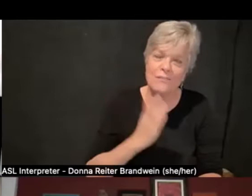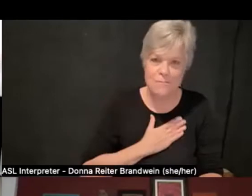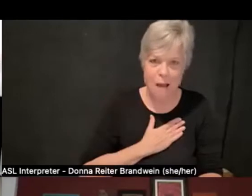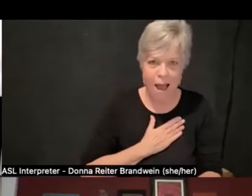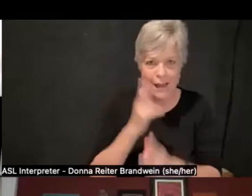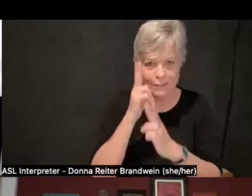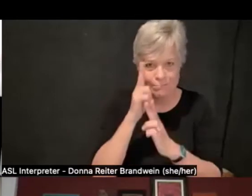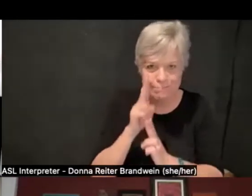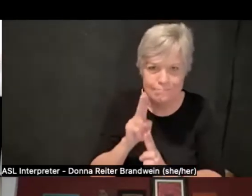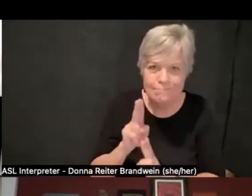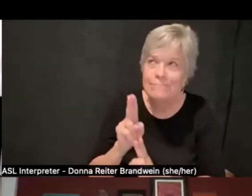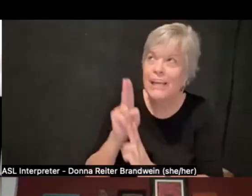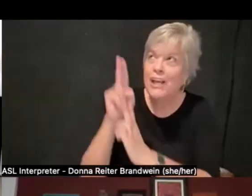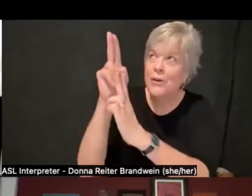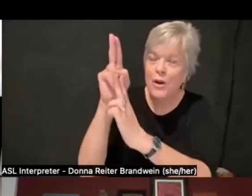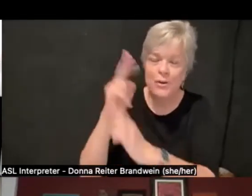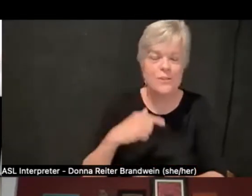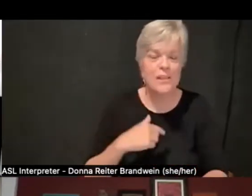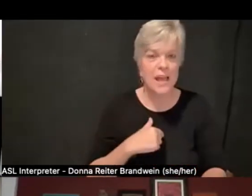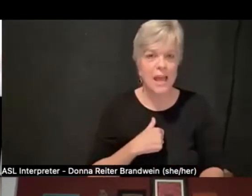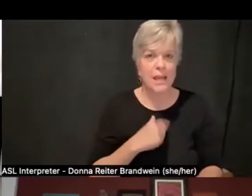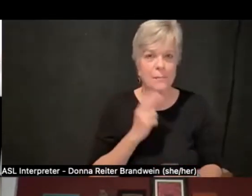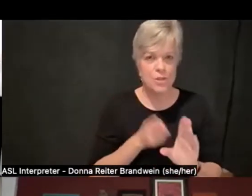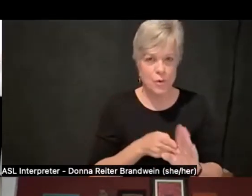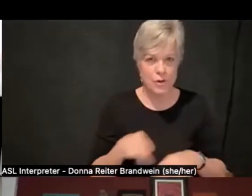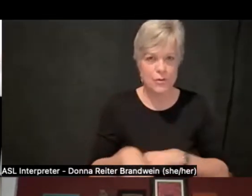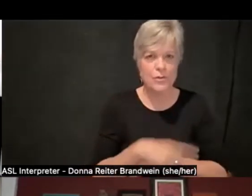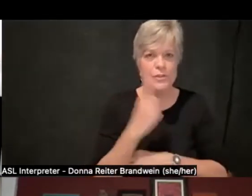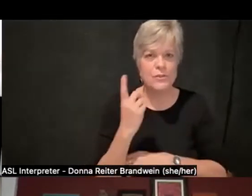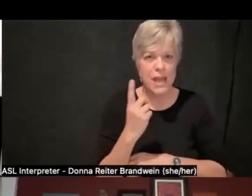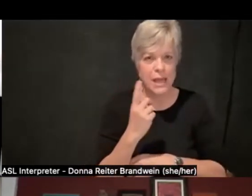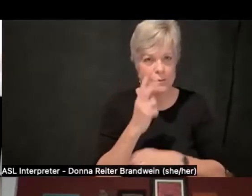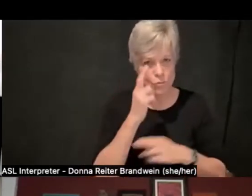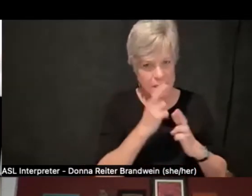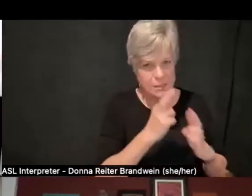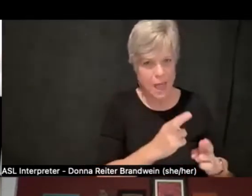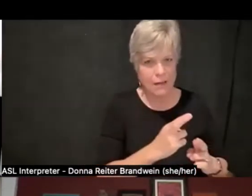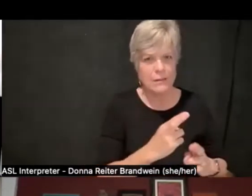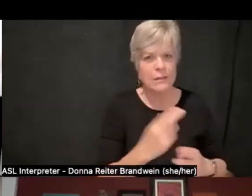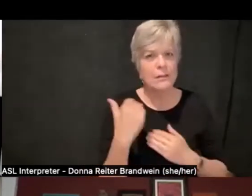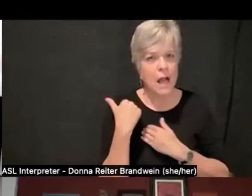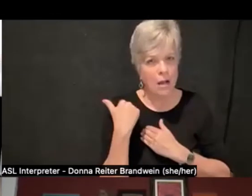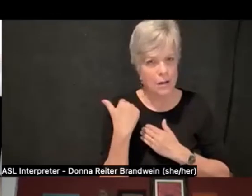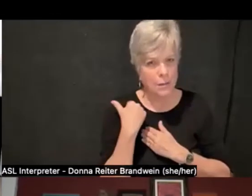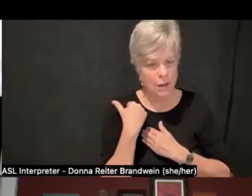in respectful, accountable, and shared stewardship. I live on the unceded lands